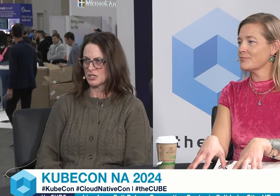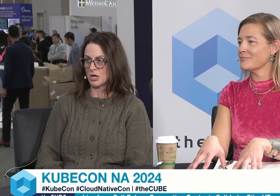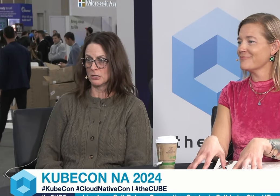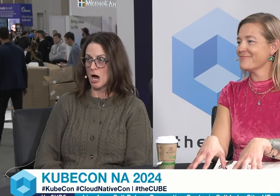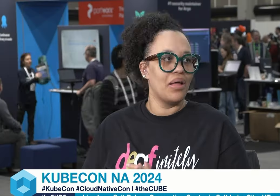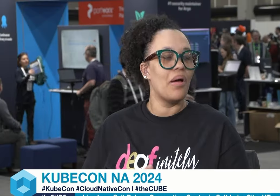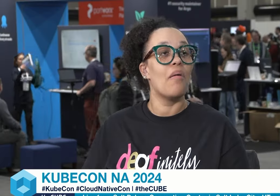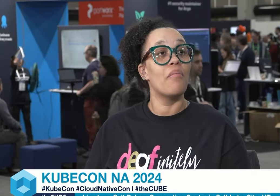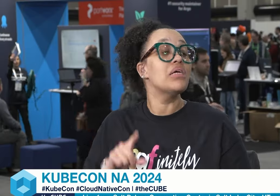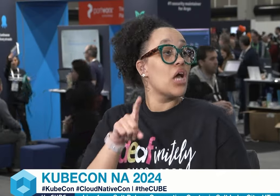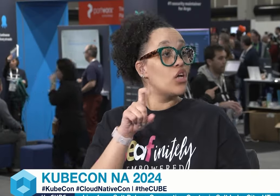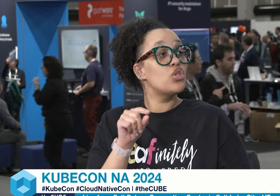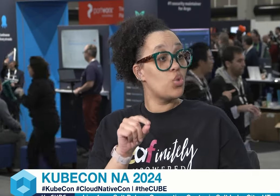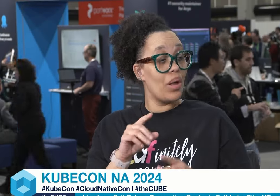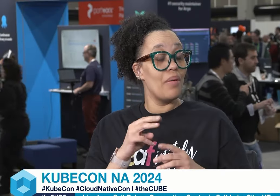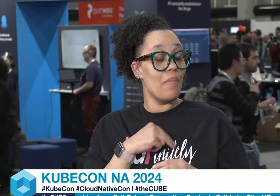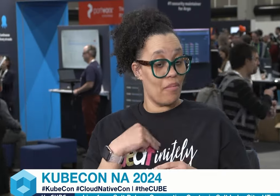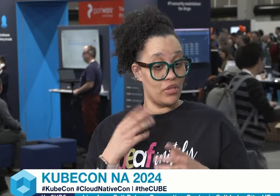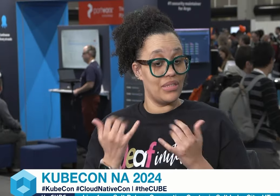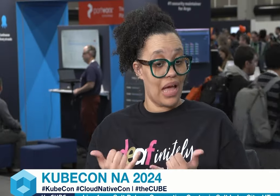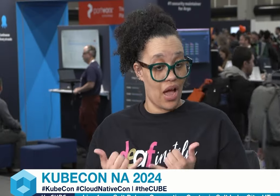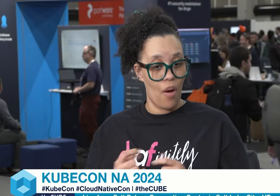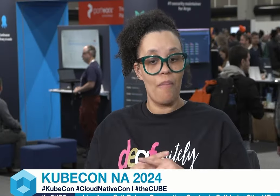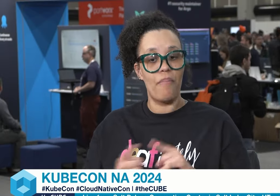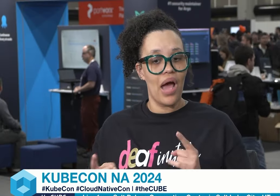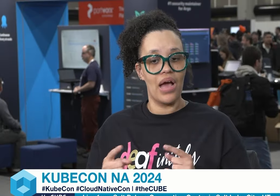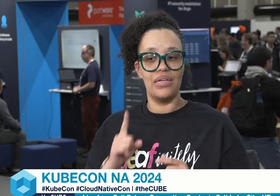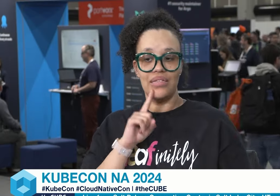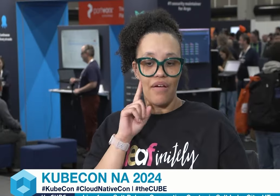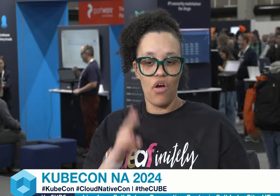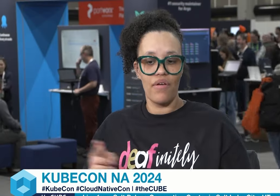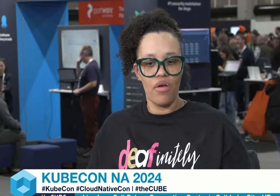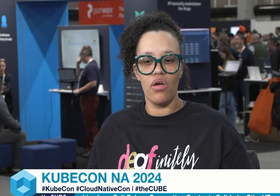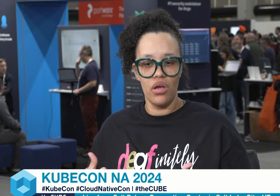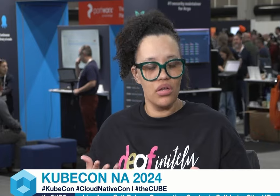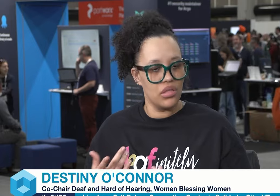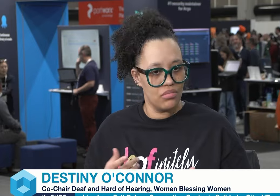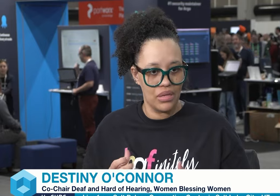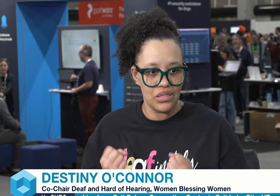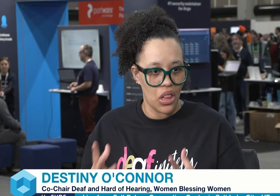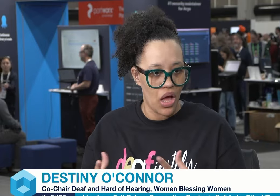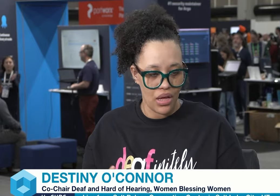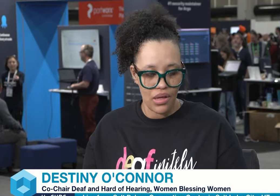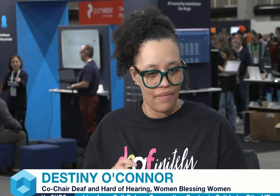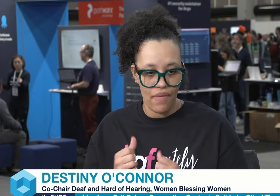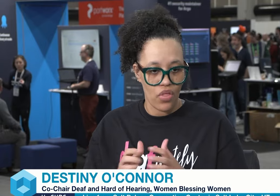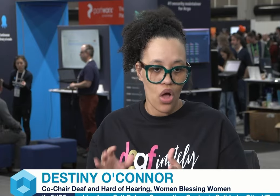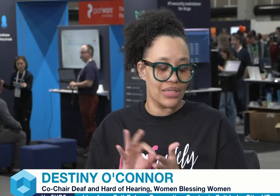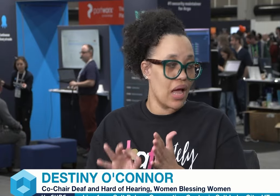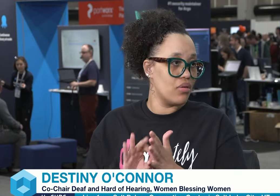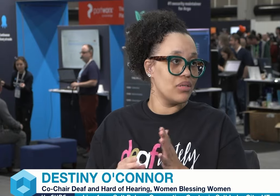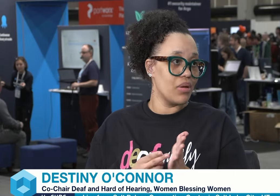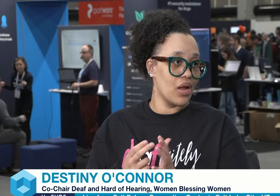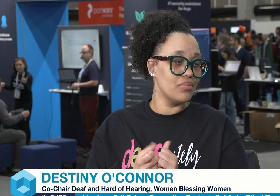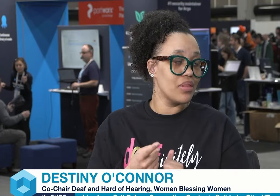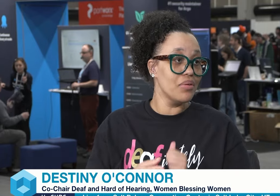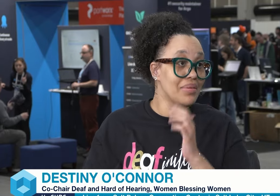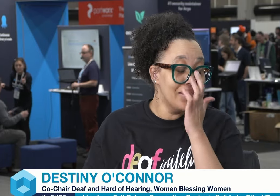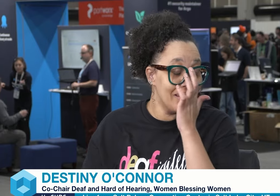Oh gosh, a lot. I think we have about 20 members now, but the Deaf and Heart of Hearing Group, I've lost count.